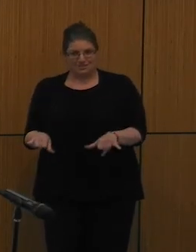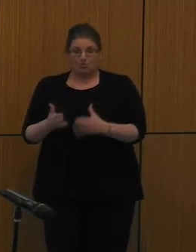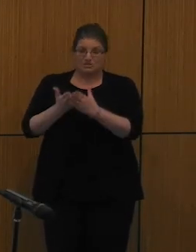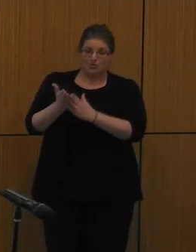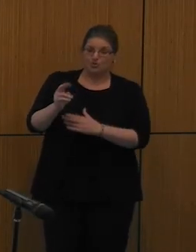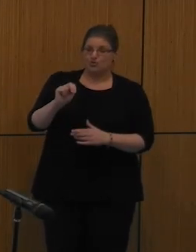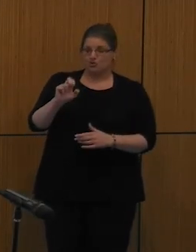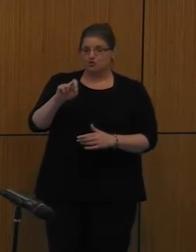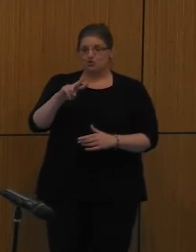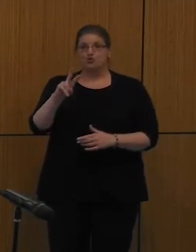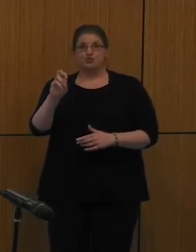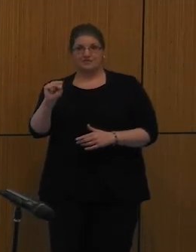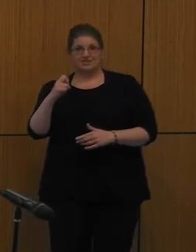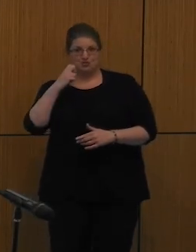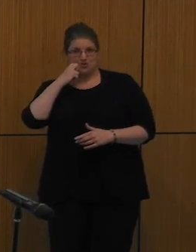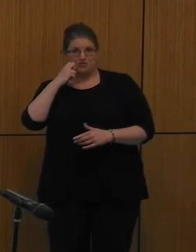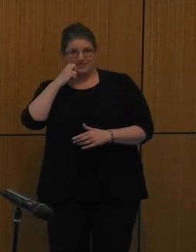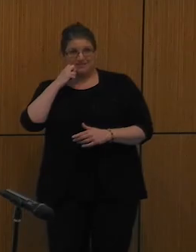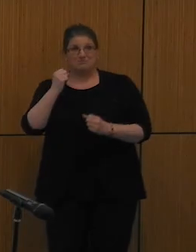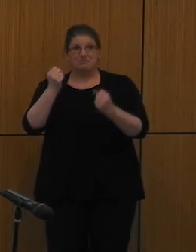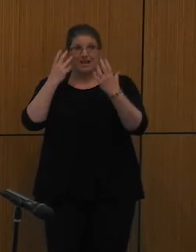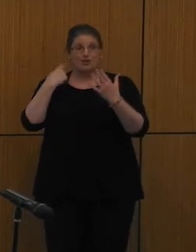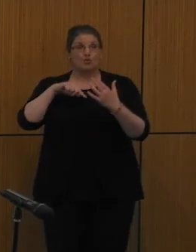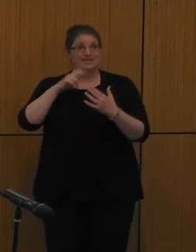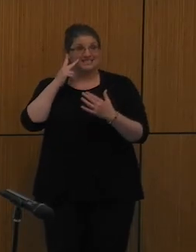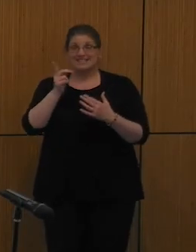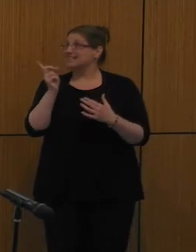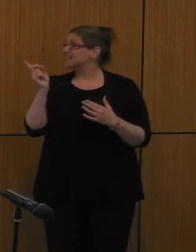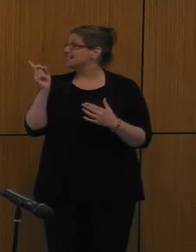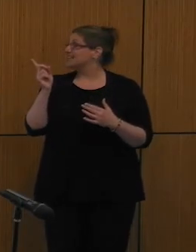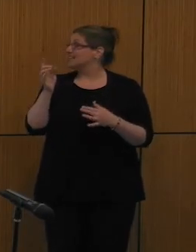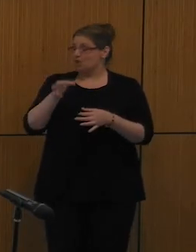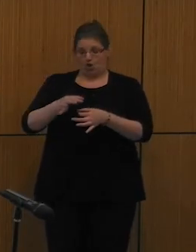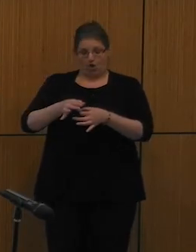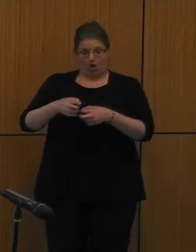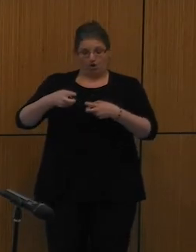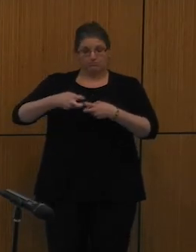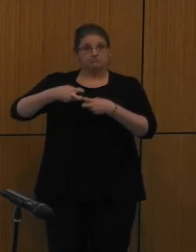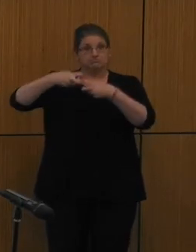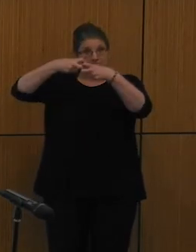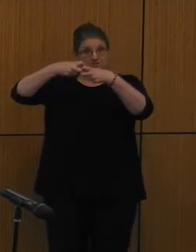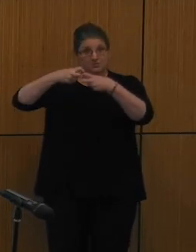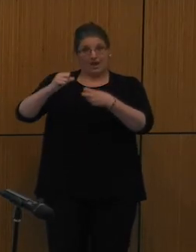A lot of the the nerves that we're seeing in this cartoon are called spinal nerves. These emerge directly from the spinal cord,